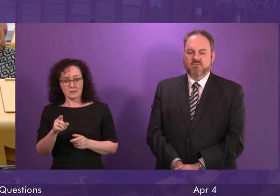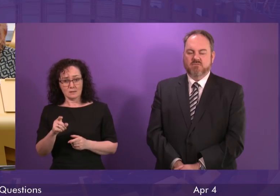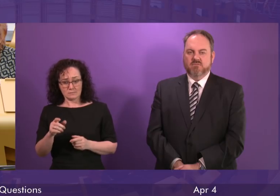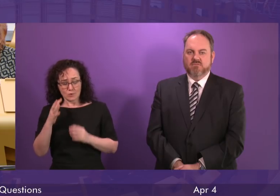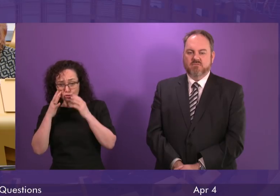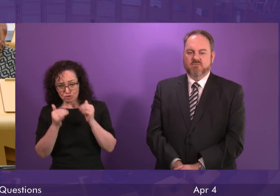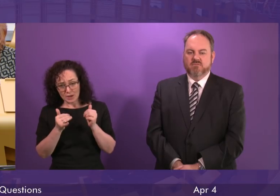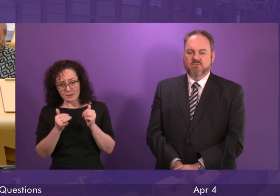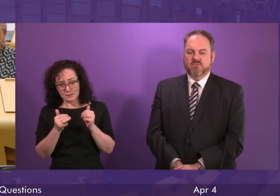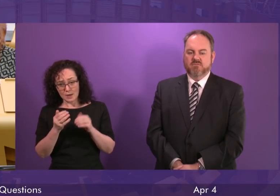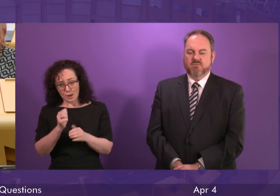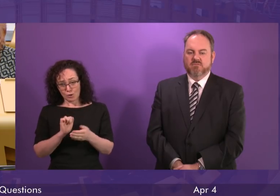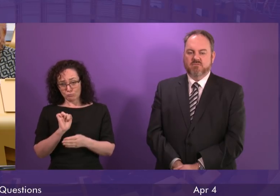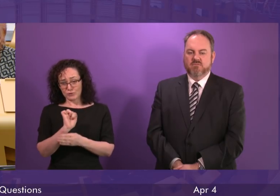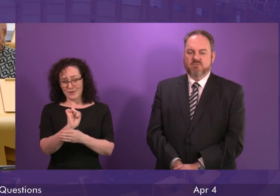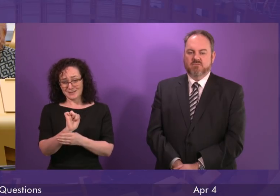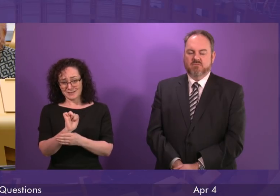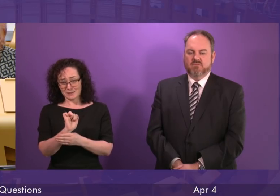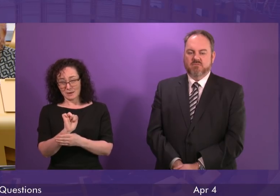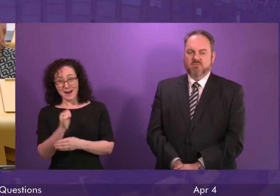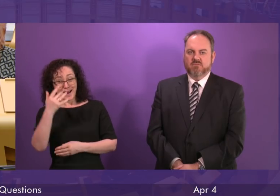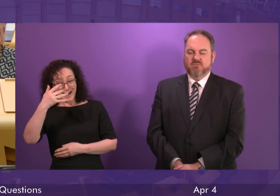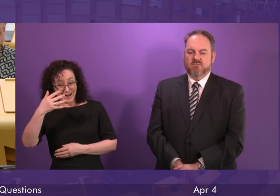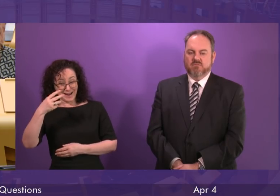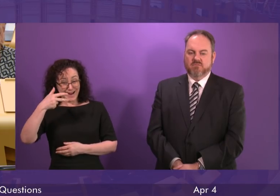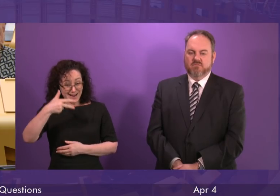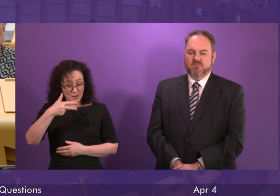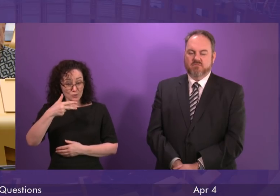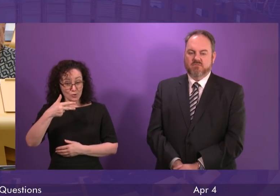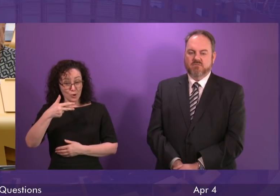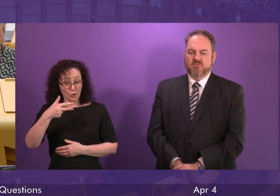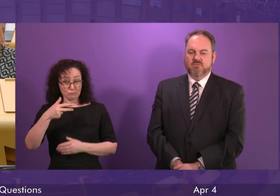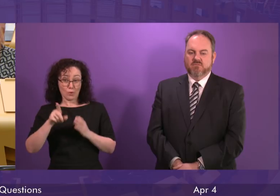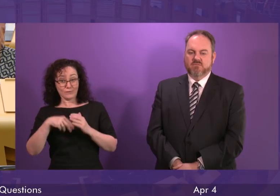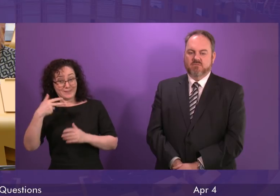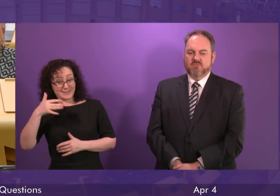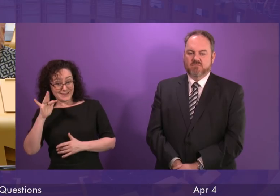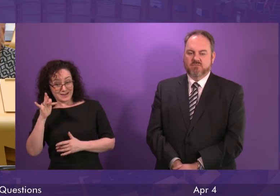I hope that everybody in the chamber will welcome the news that the HPV vaccine is already